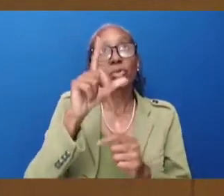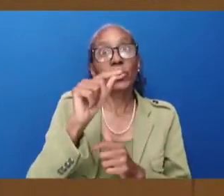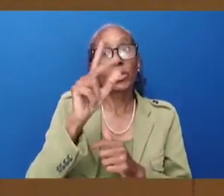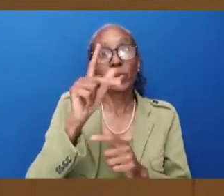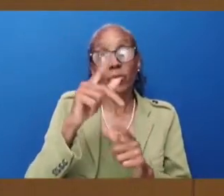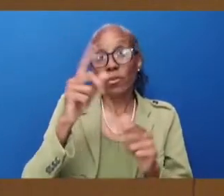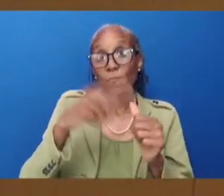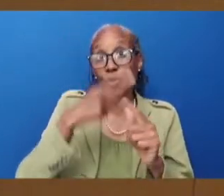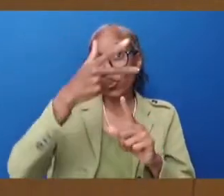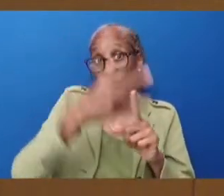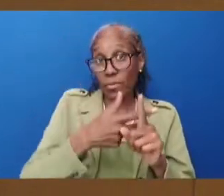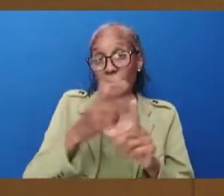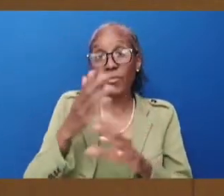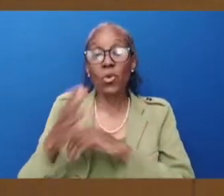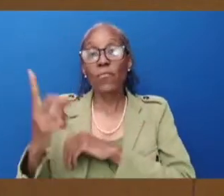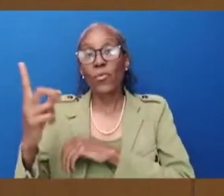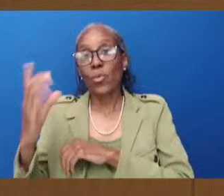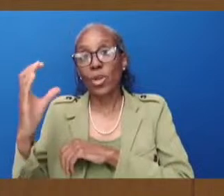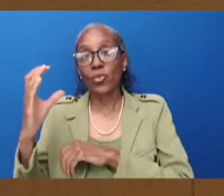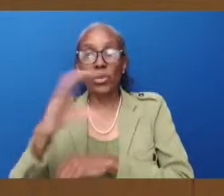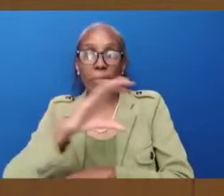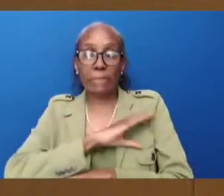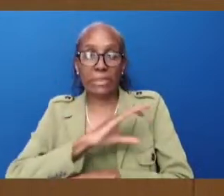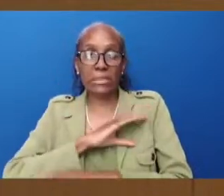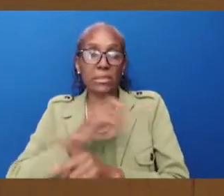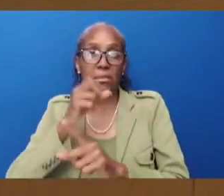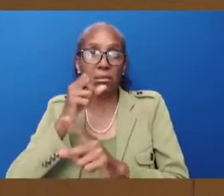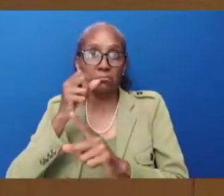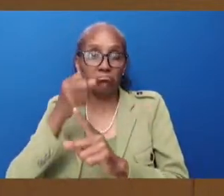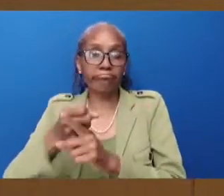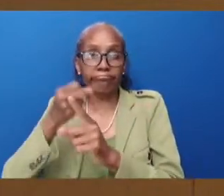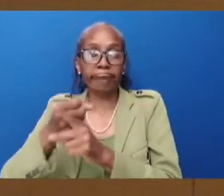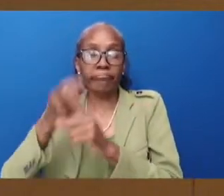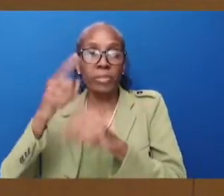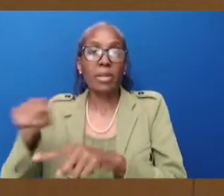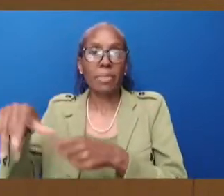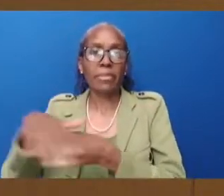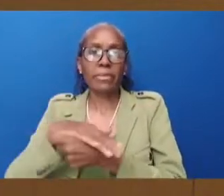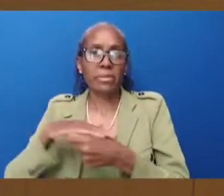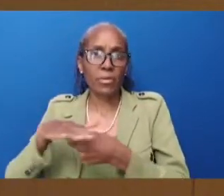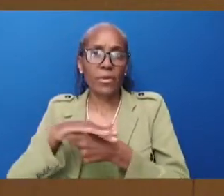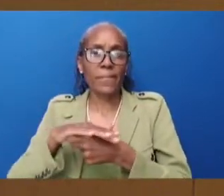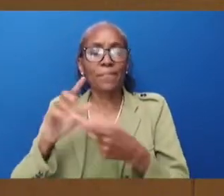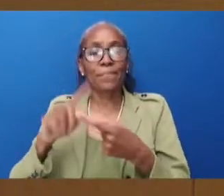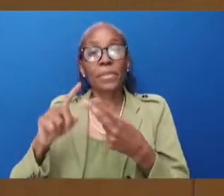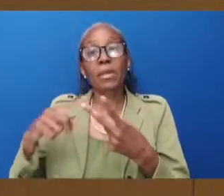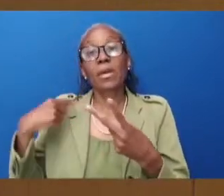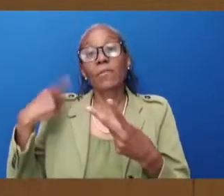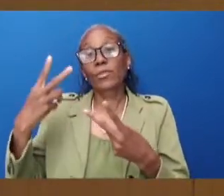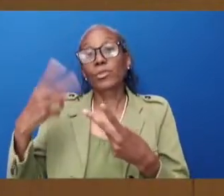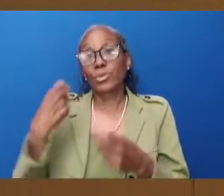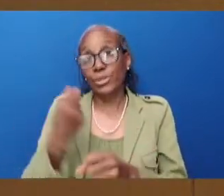IN THE FIRST THREE MONTHS OF 2023 ALONE, OVER 100 POLICE